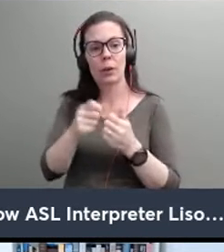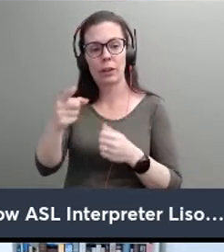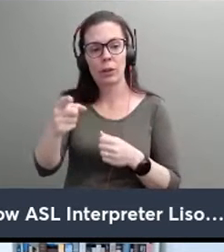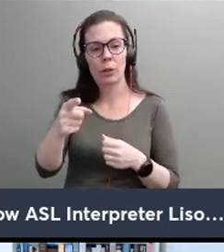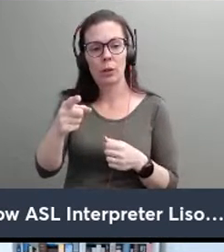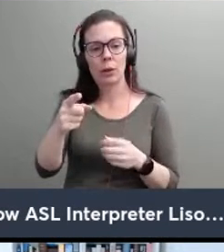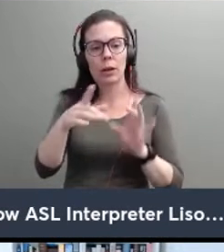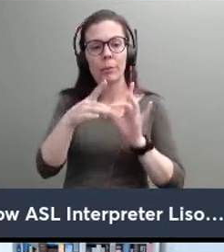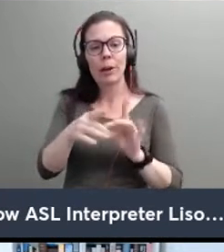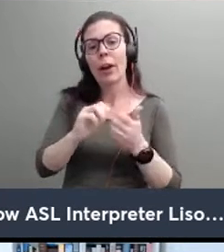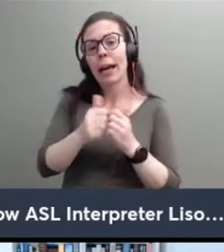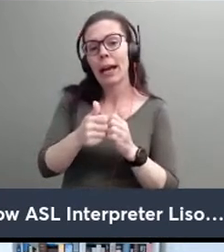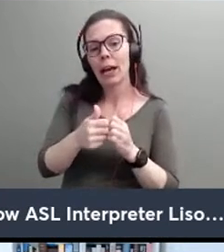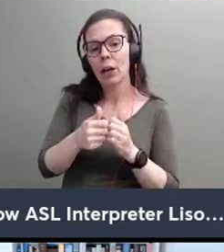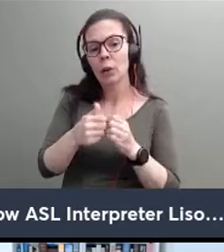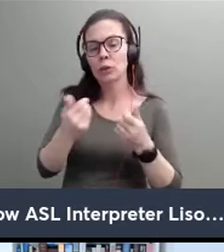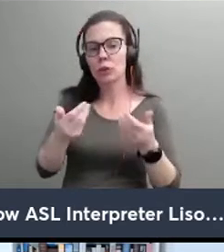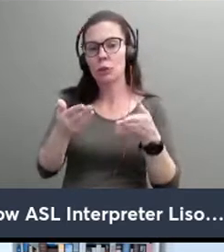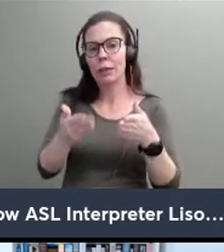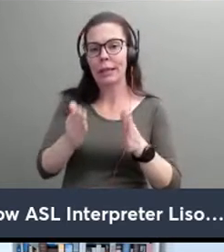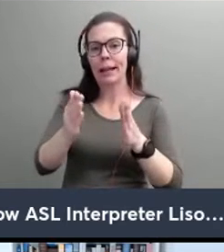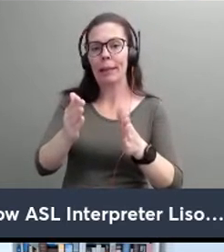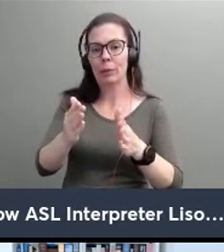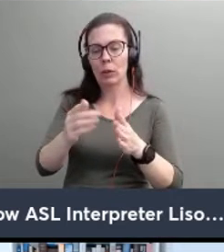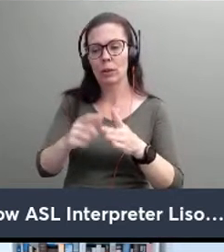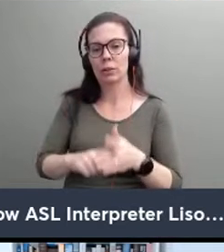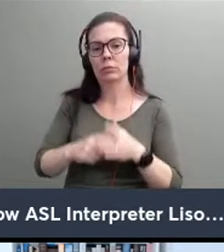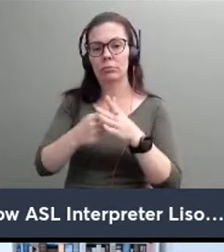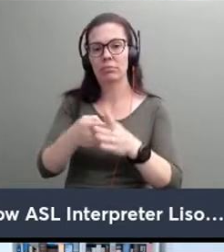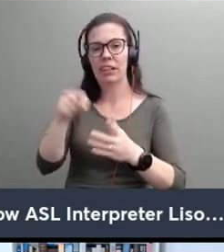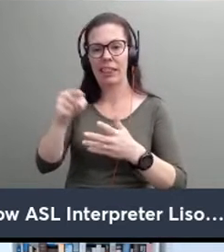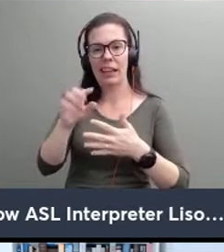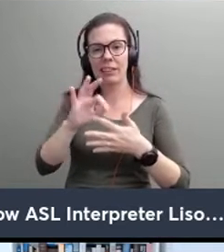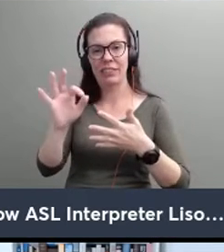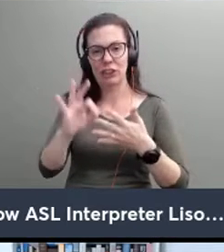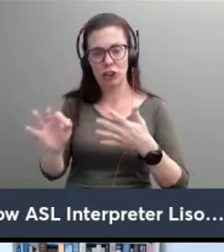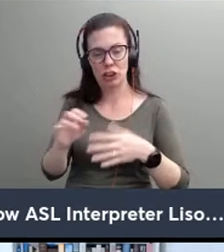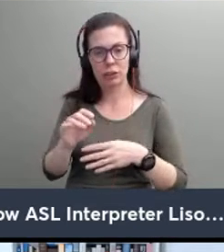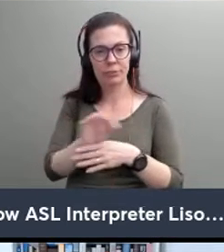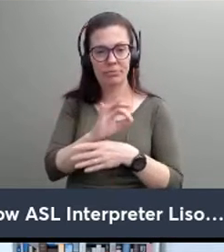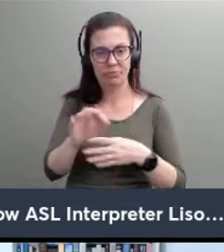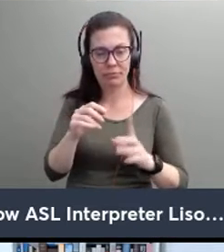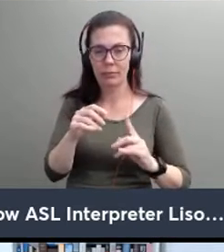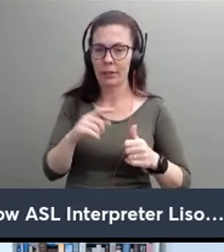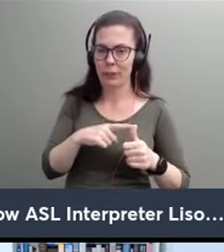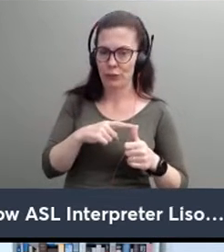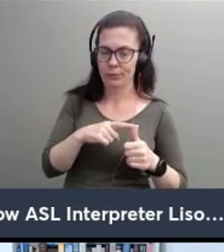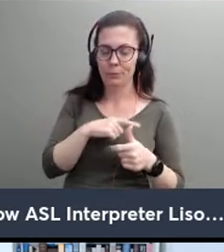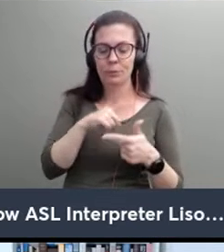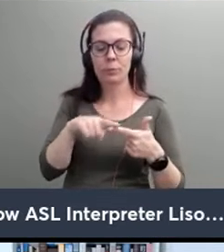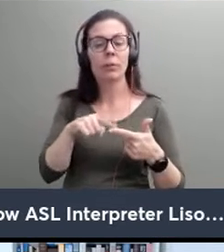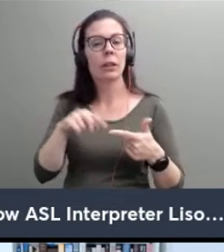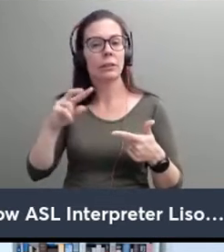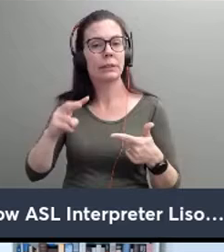how to enable this feature, number one. Number two is, once this feature is enabled,